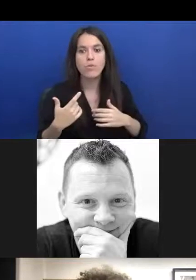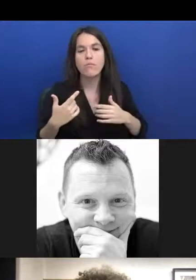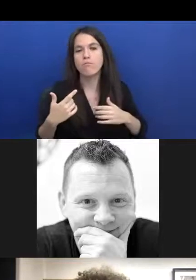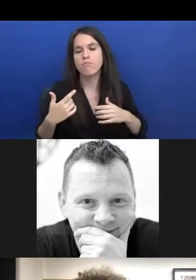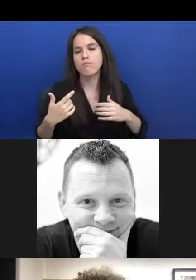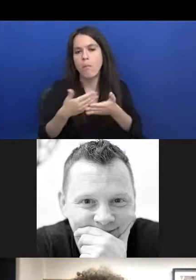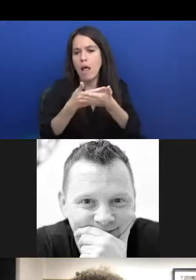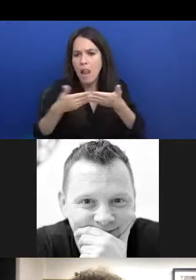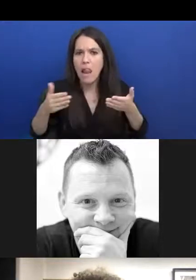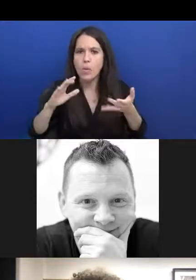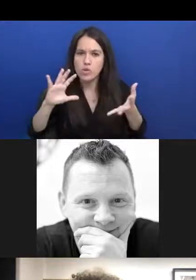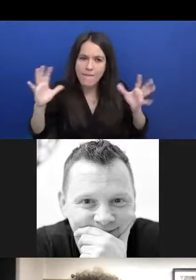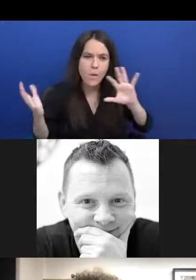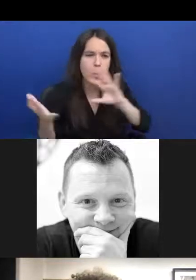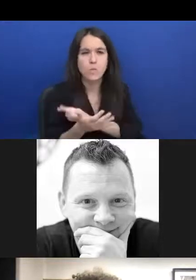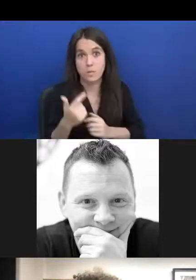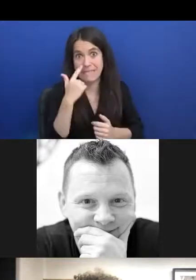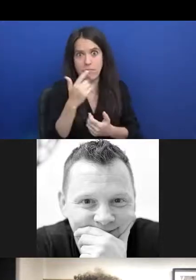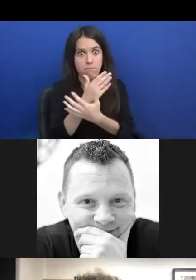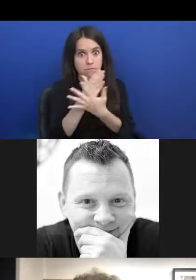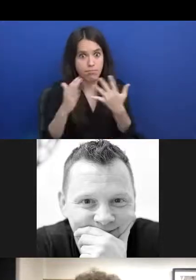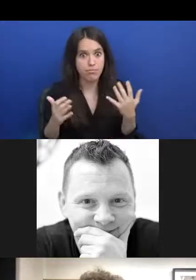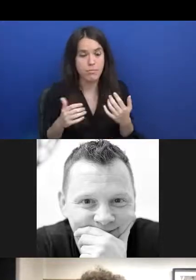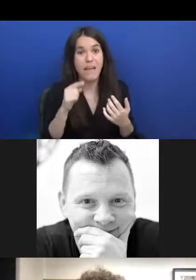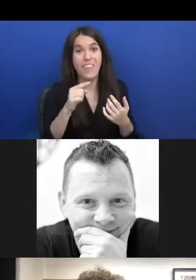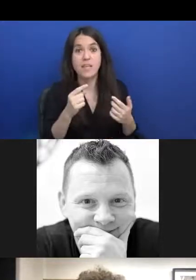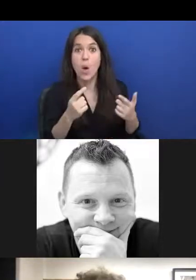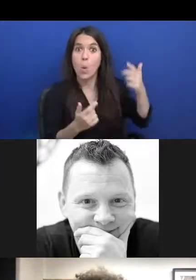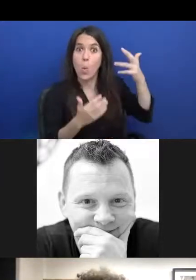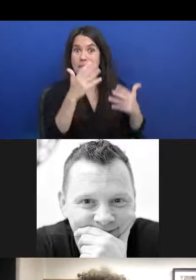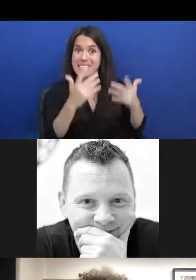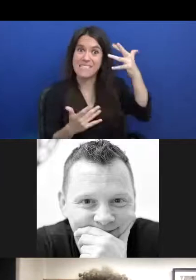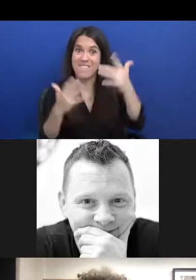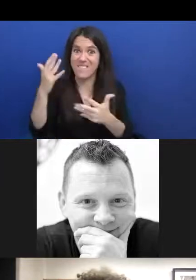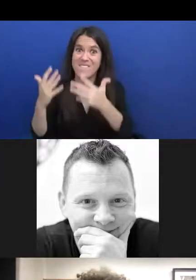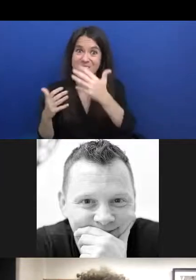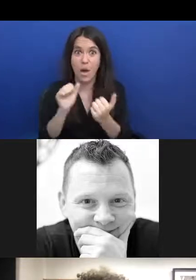approaches I think quantitative approaches can be really useful but I think in the field